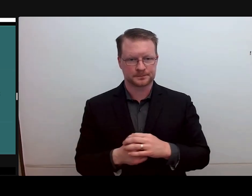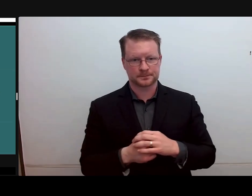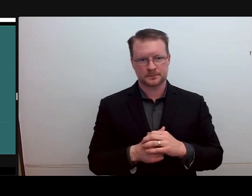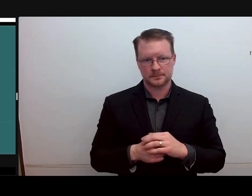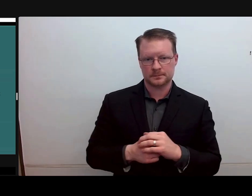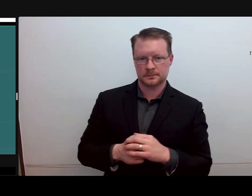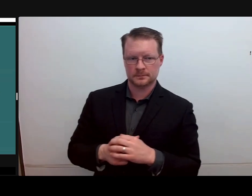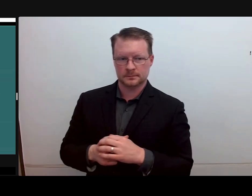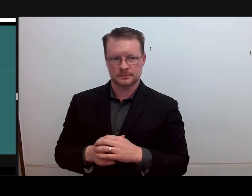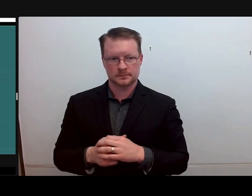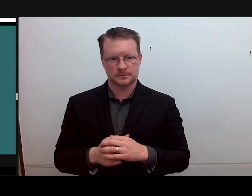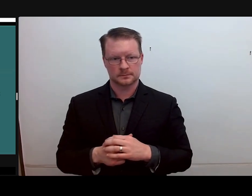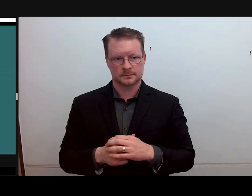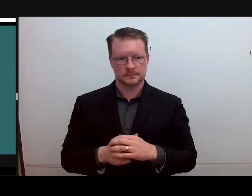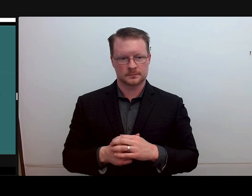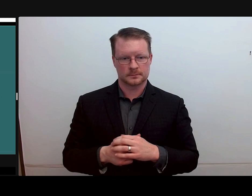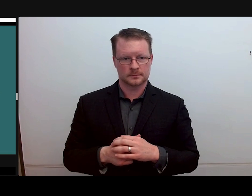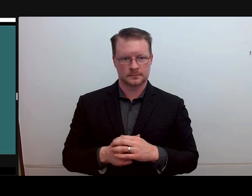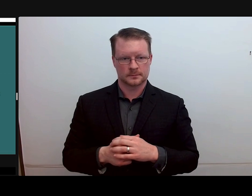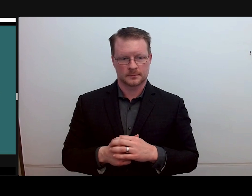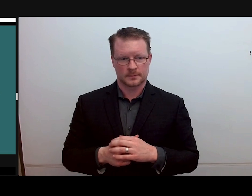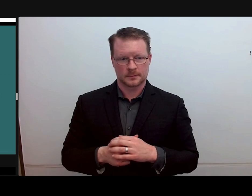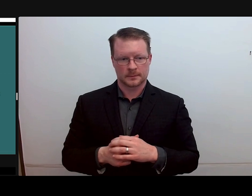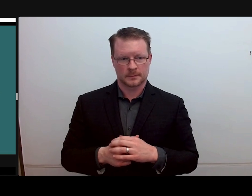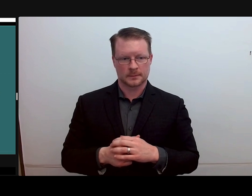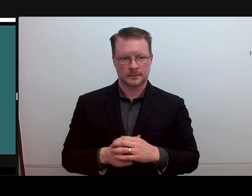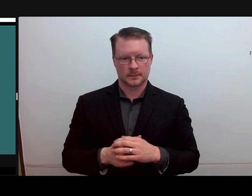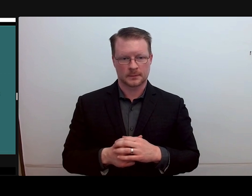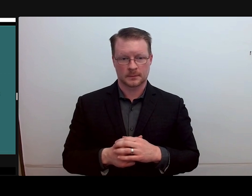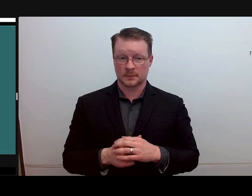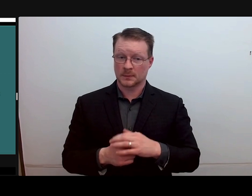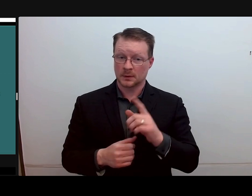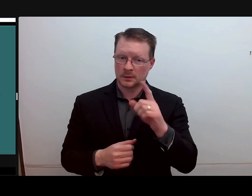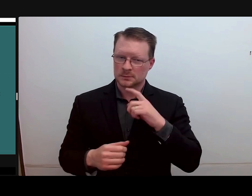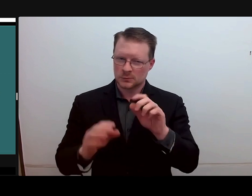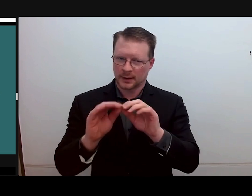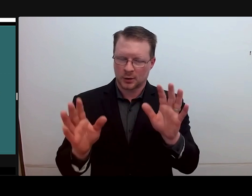of-- the leadership of their institutions in order to solicit and receive support.